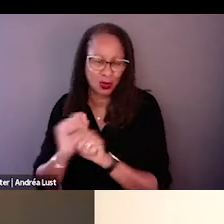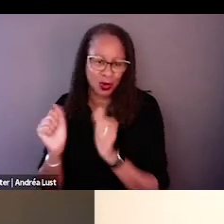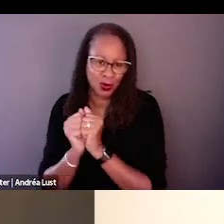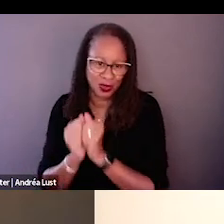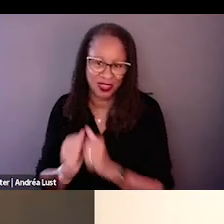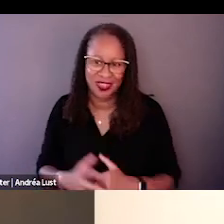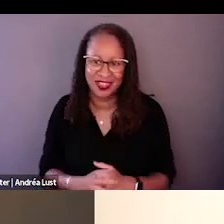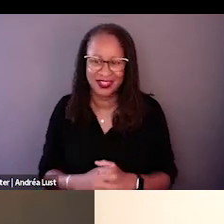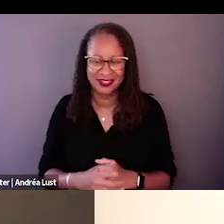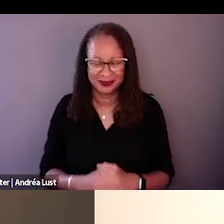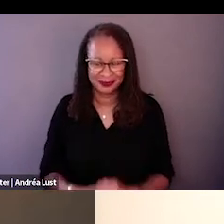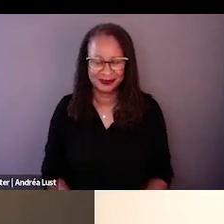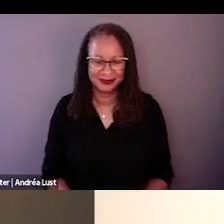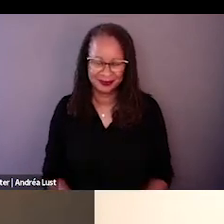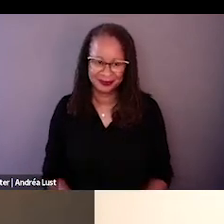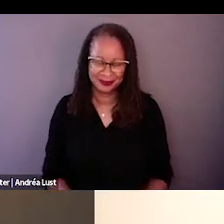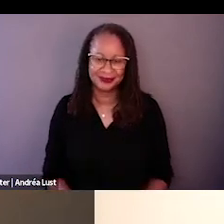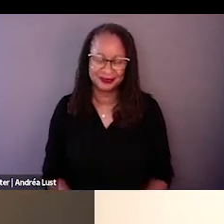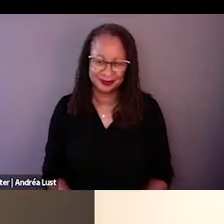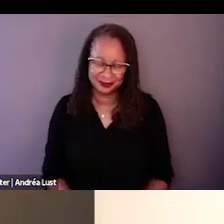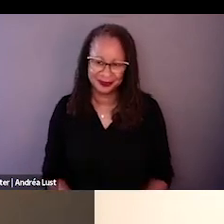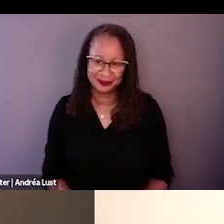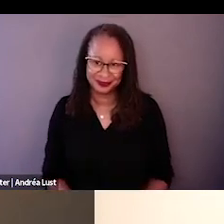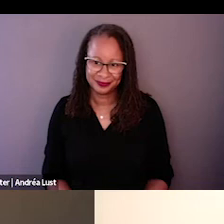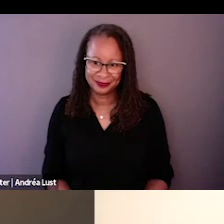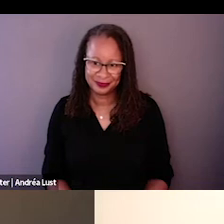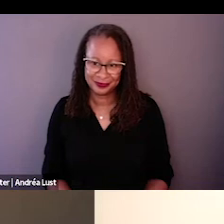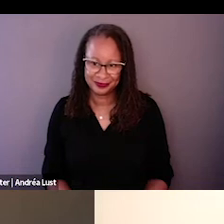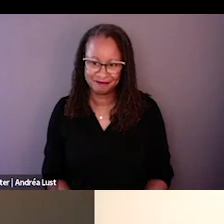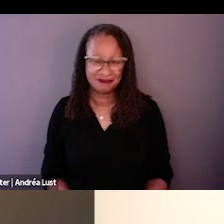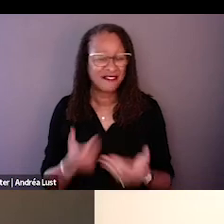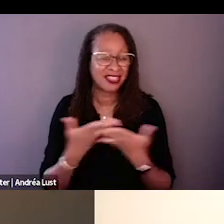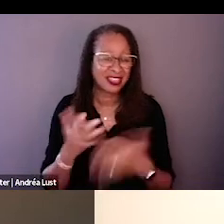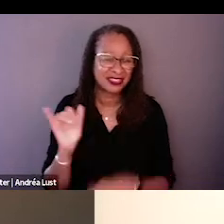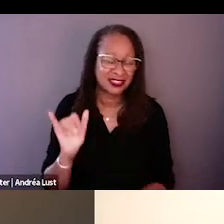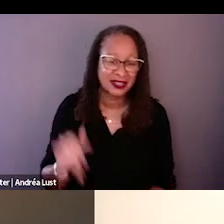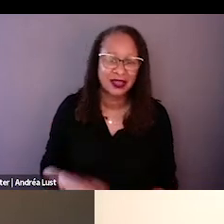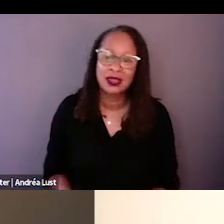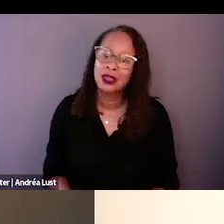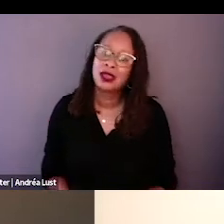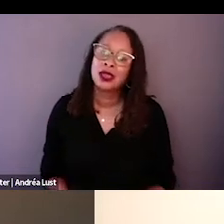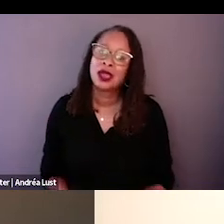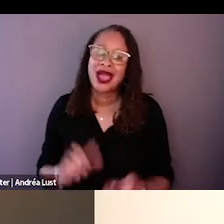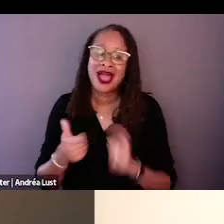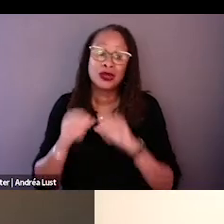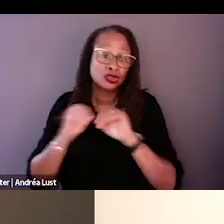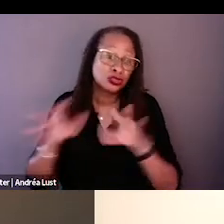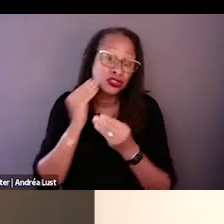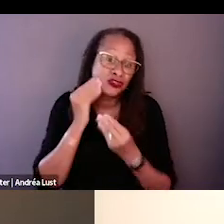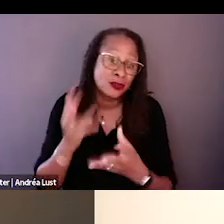still see the value of this history, so that was very good to see.